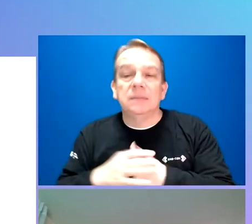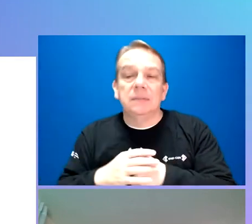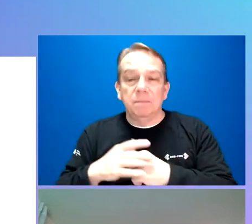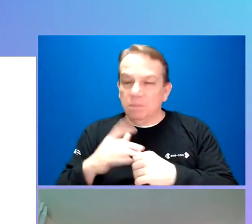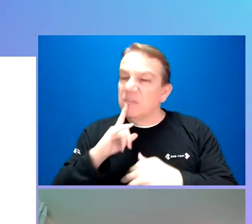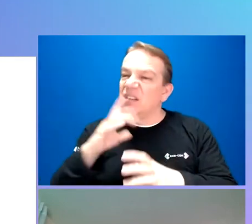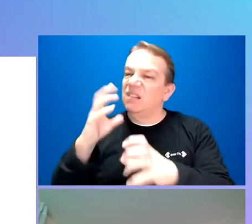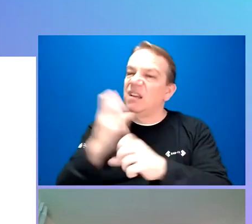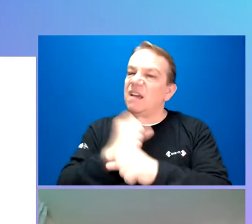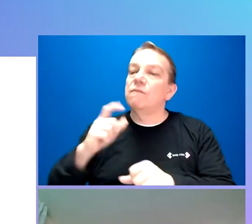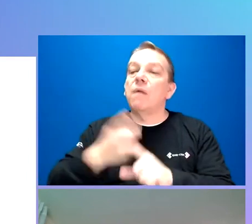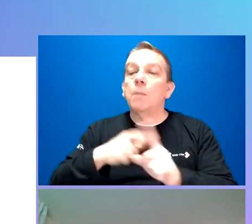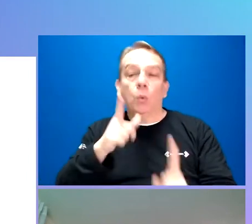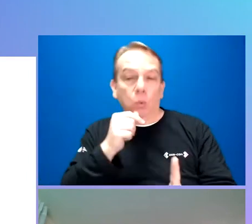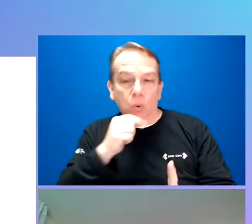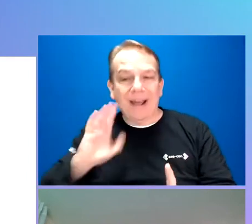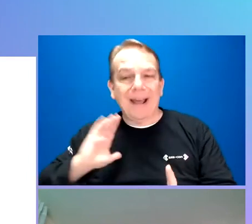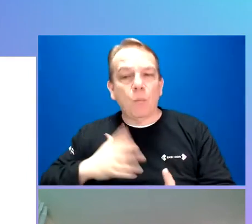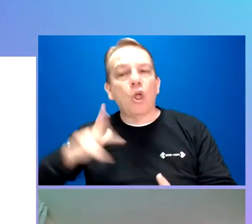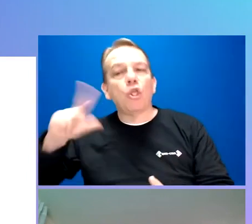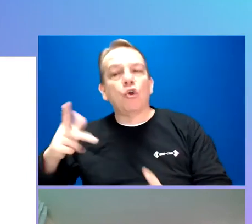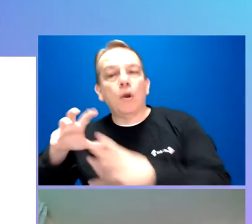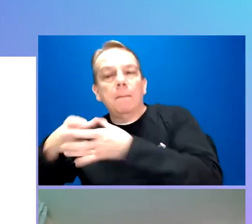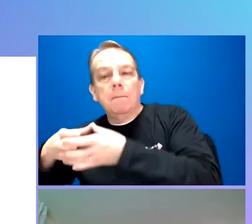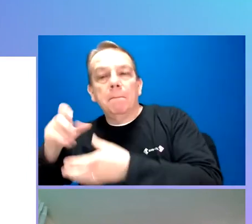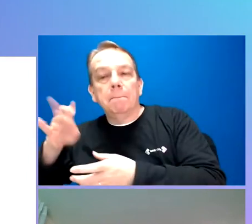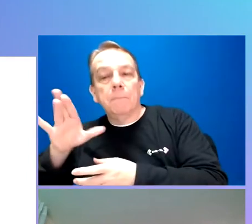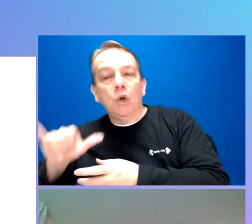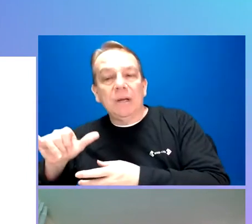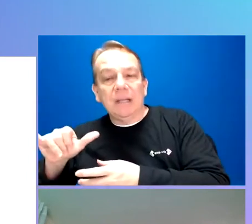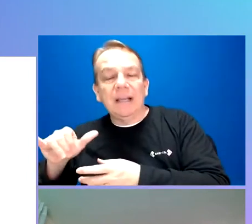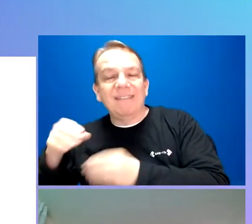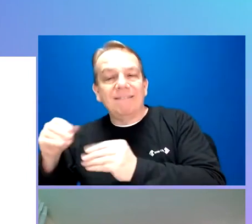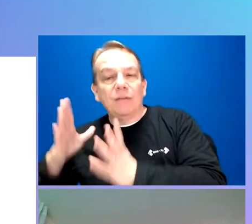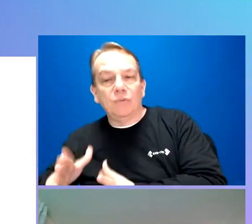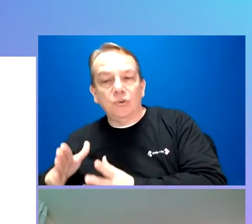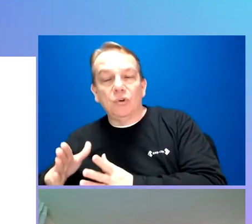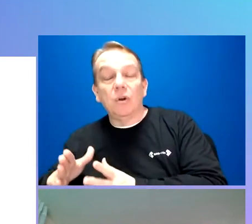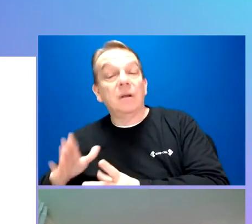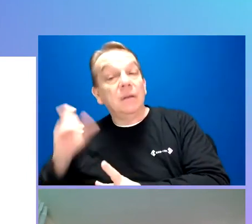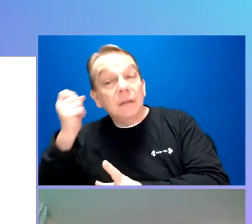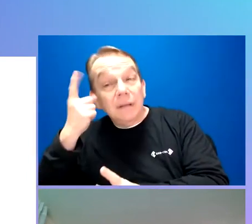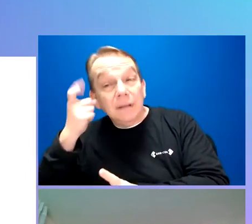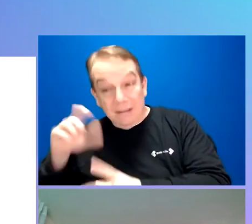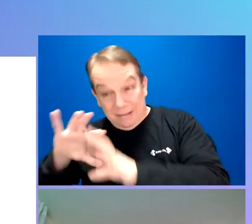party vendor, but then aligning them with their skill sets and